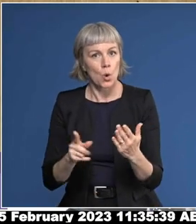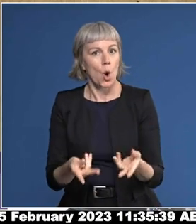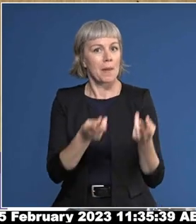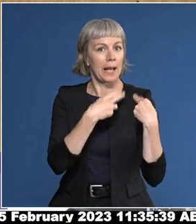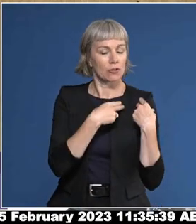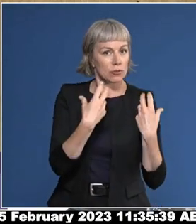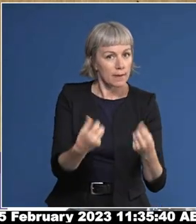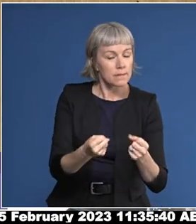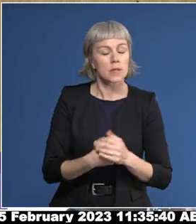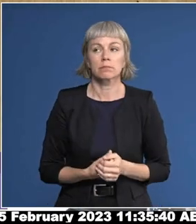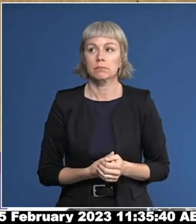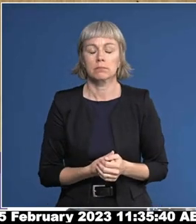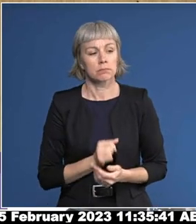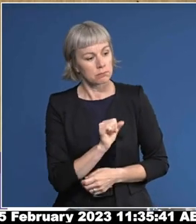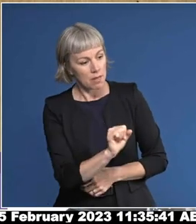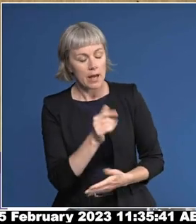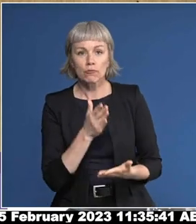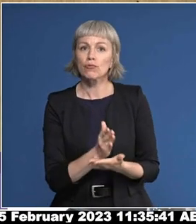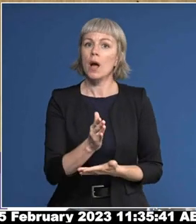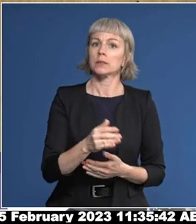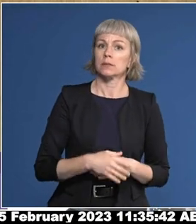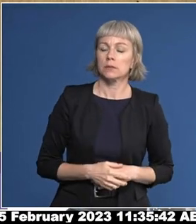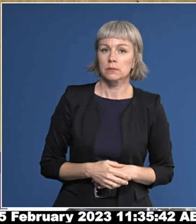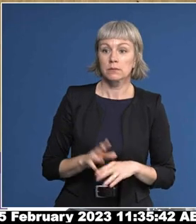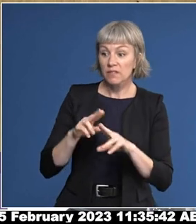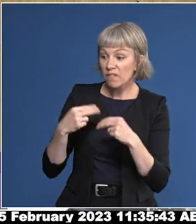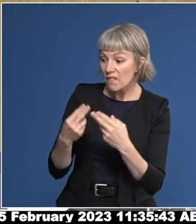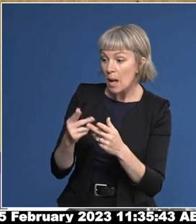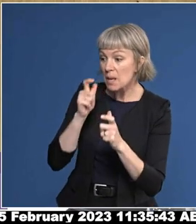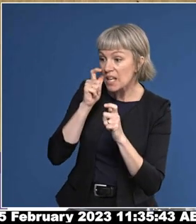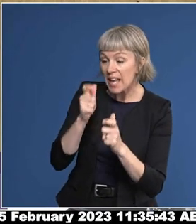person with disability, family or carer to make a complaint, and to know how to make a